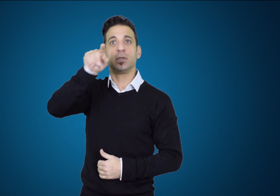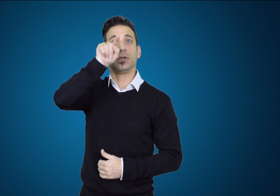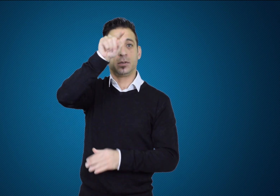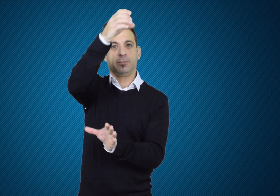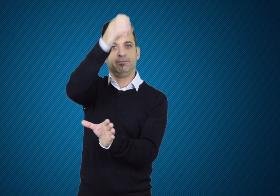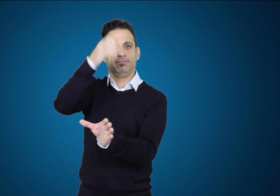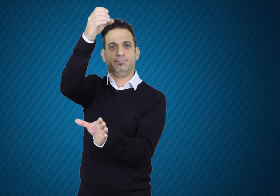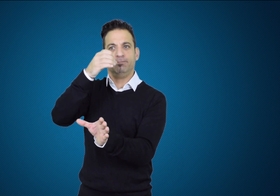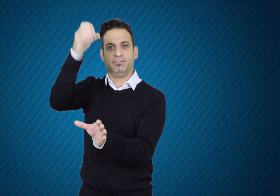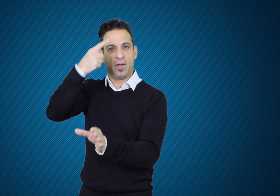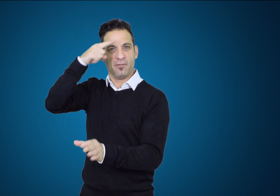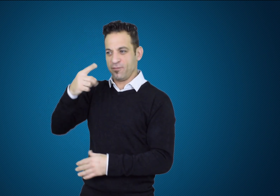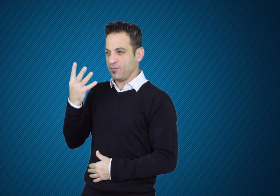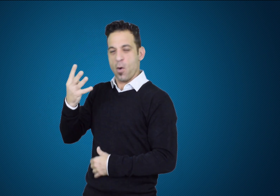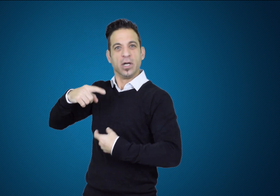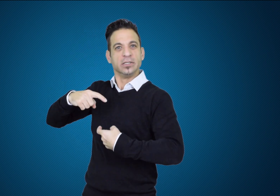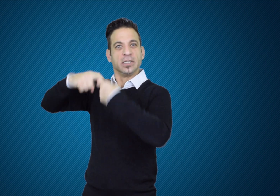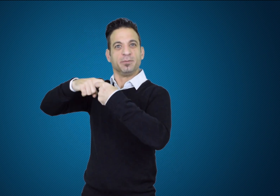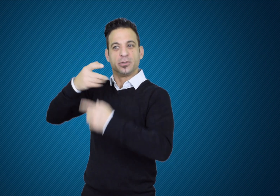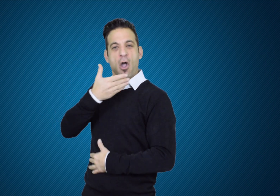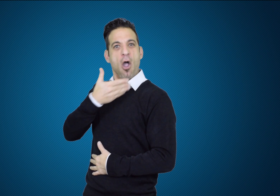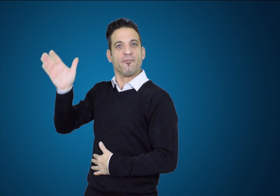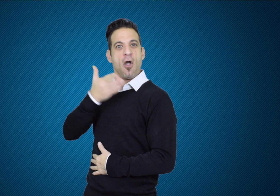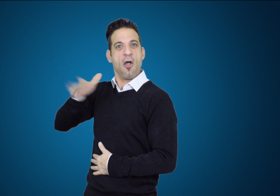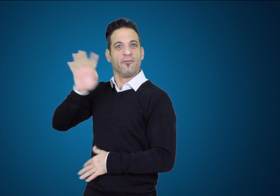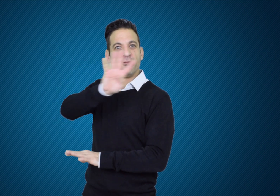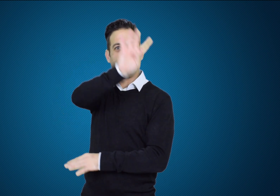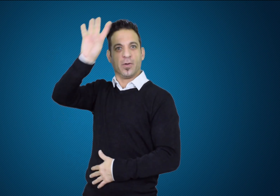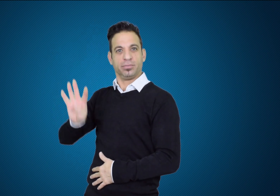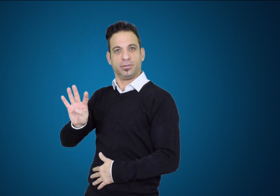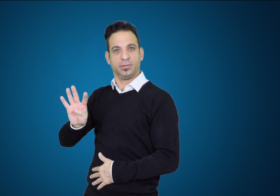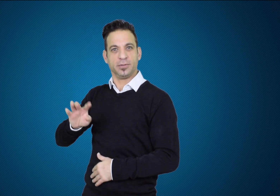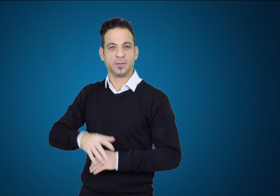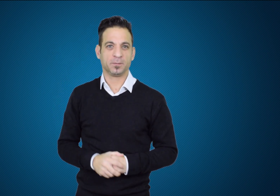organisations replaced the 4 suspended board members